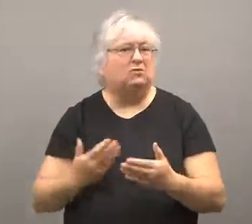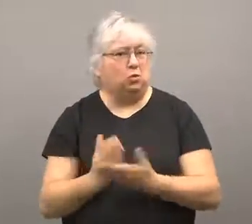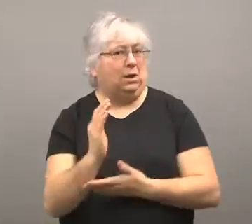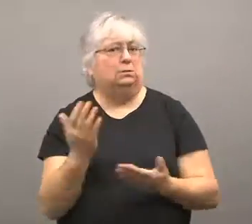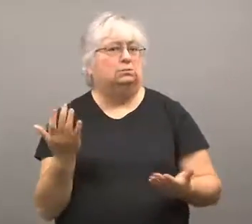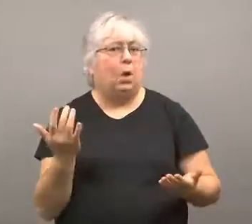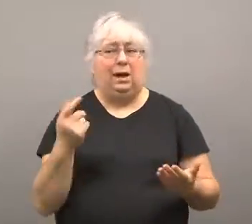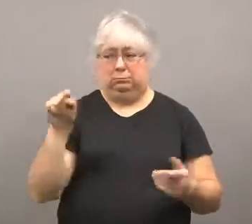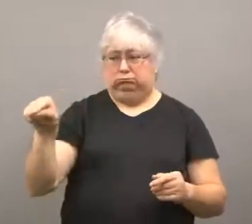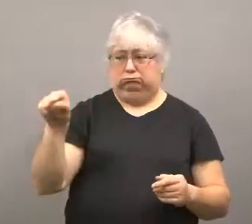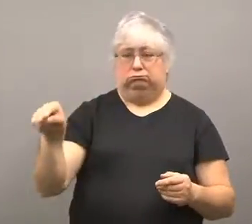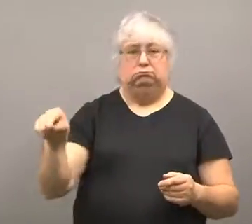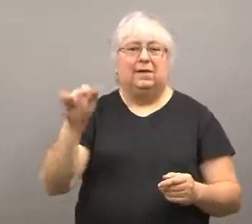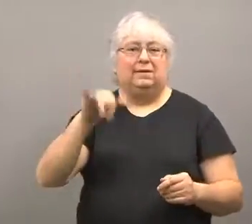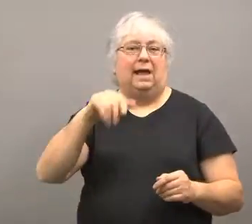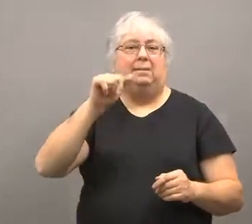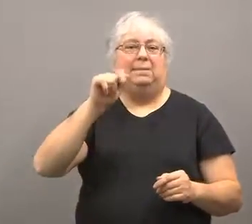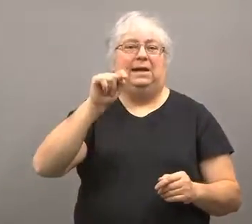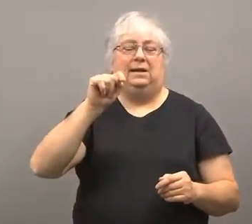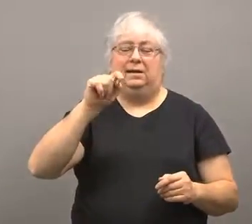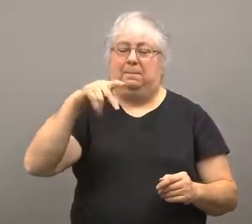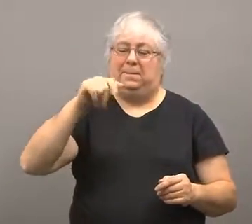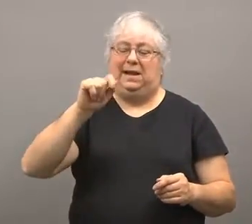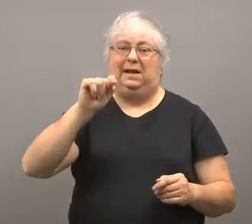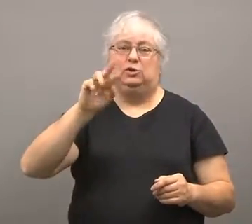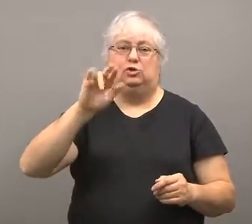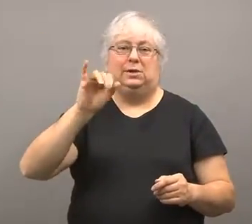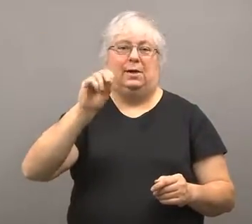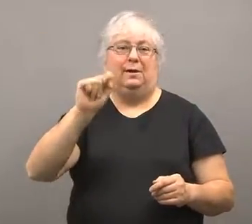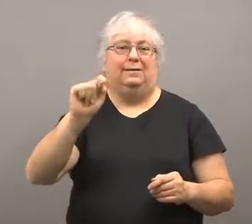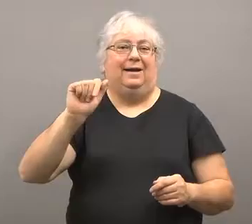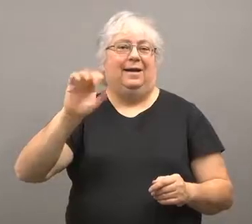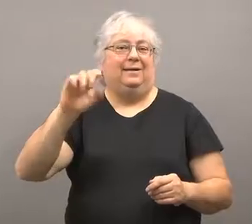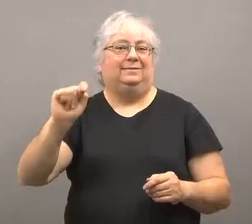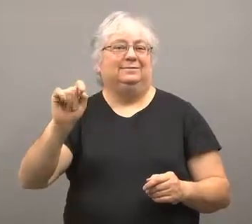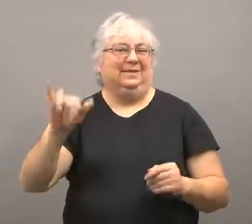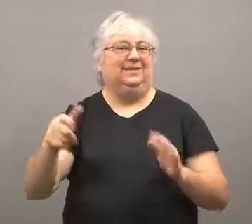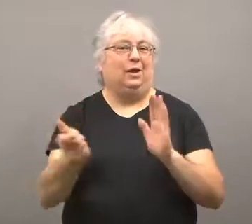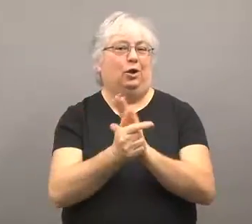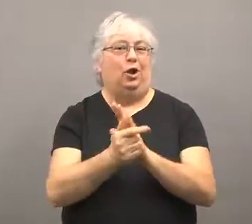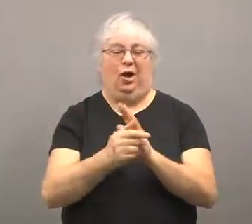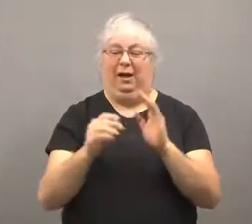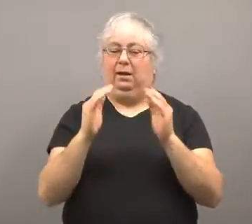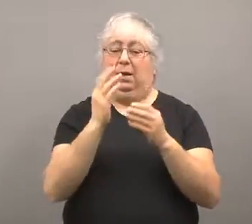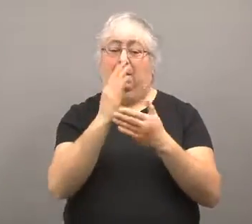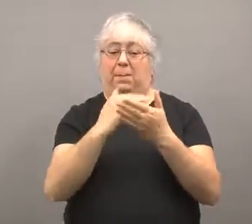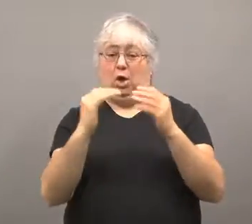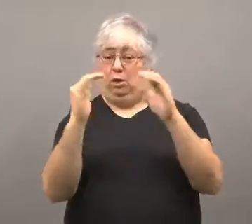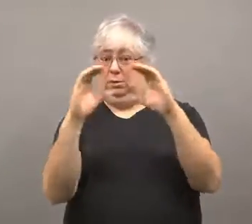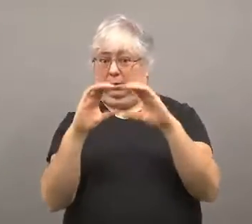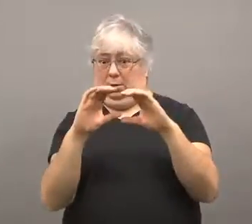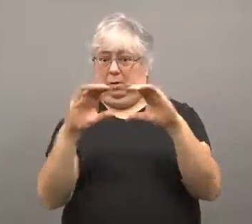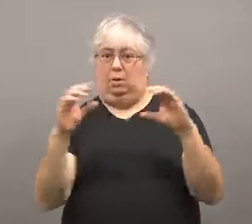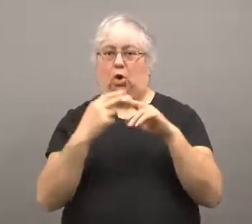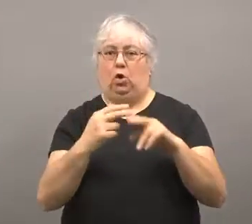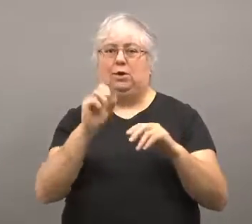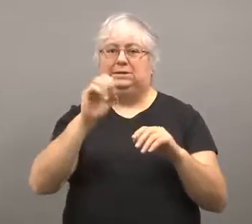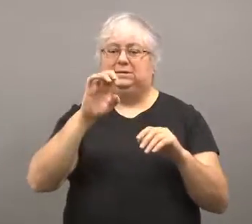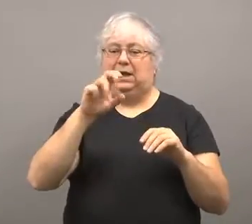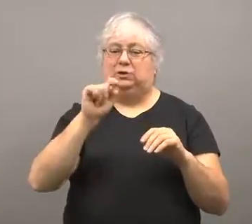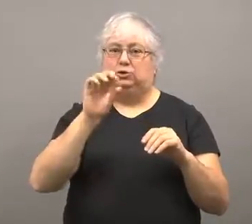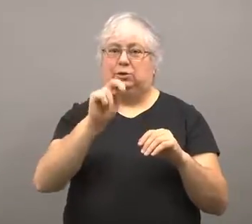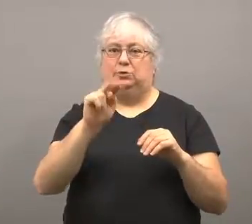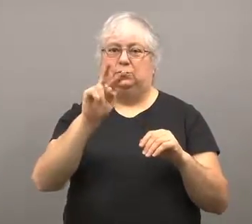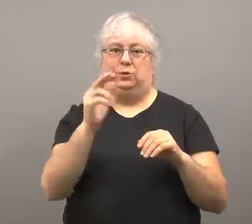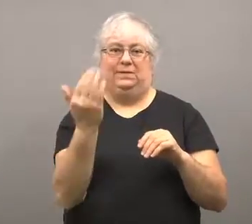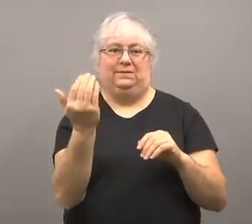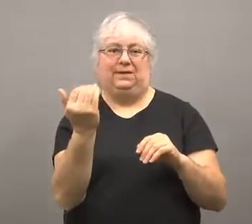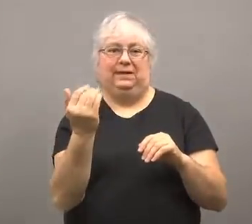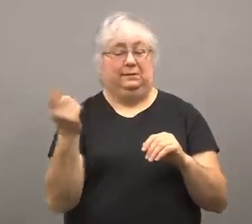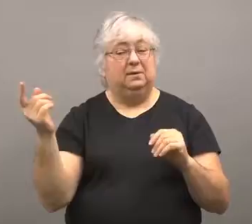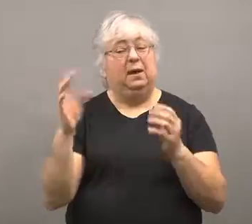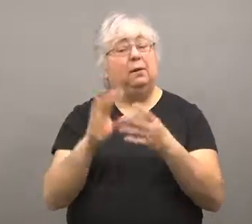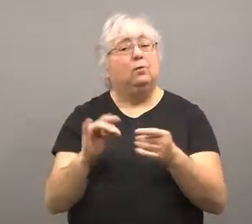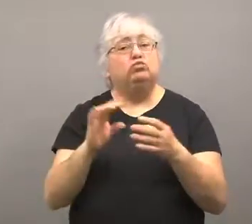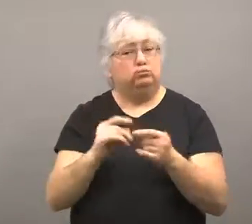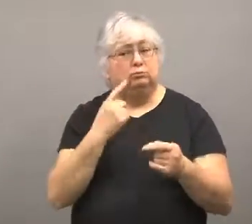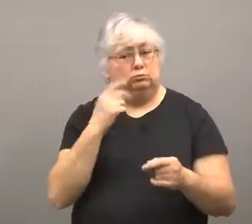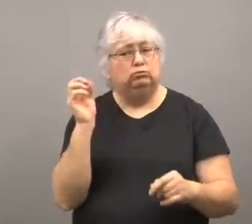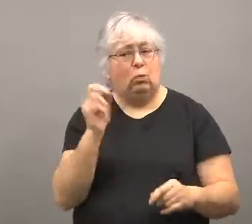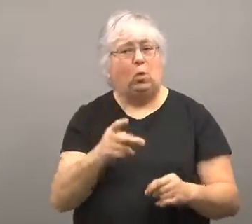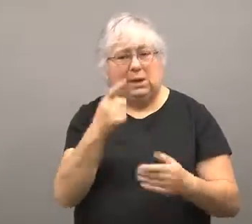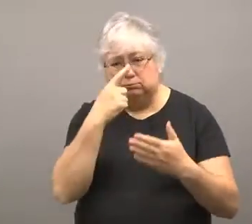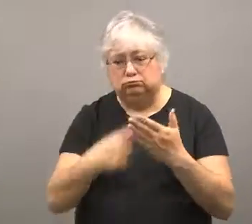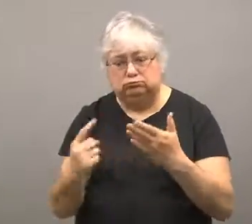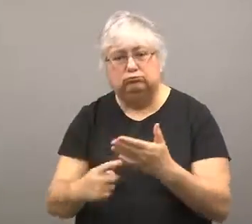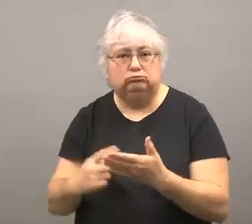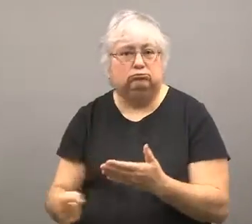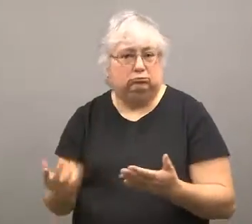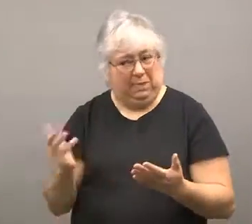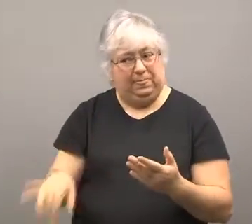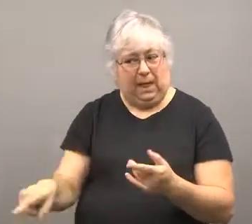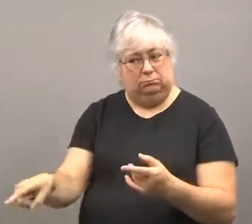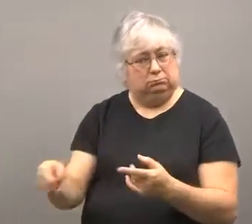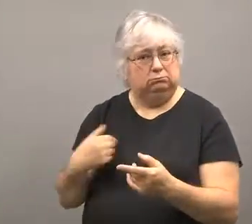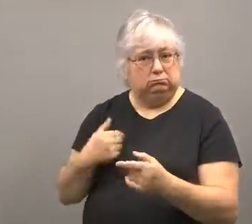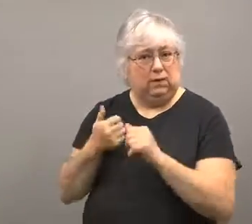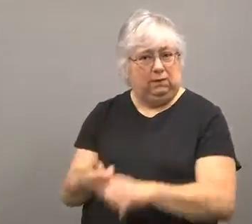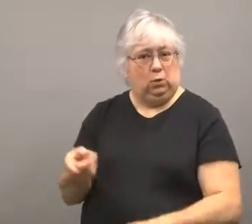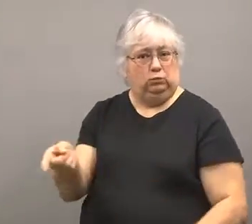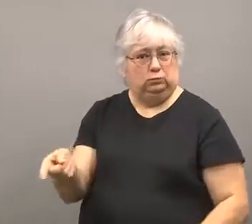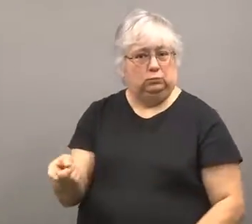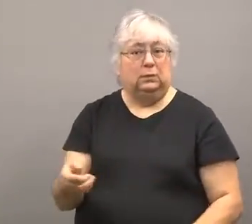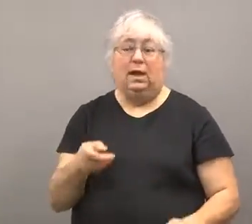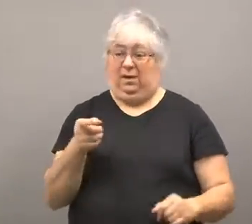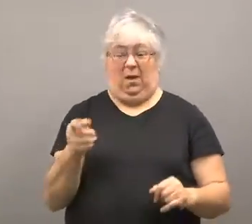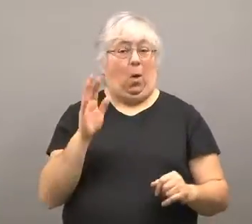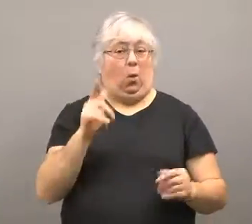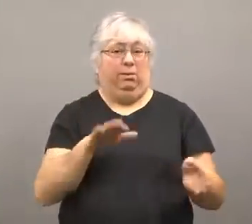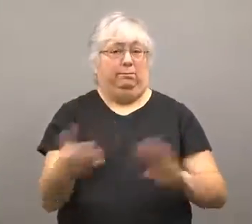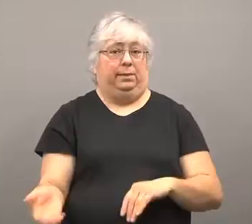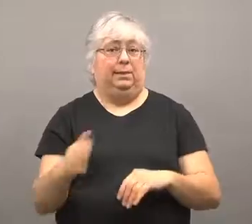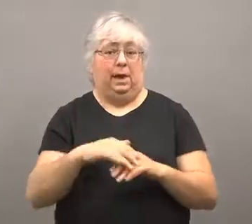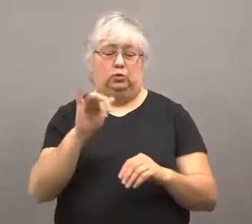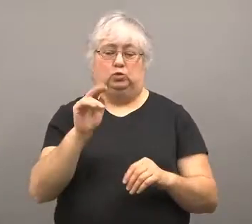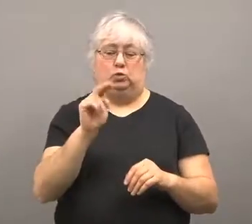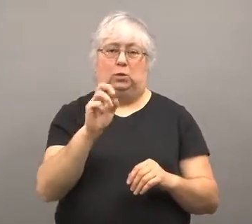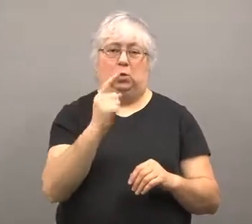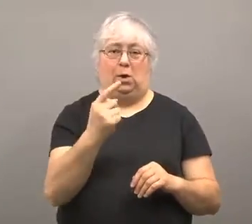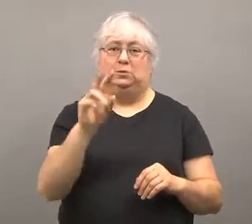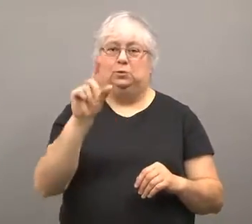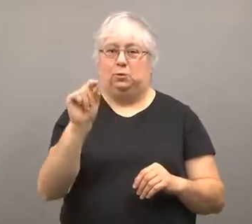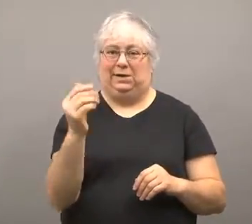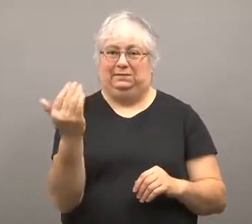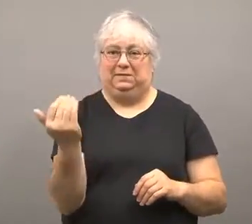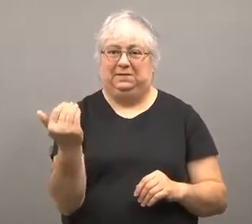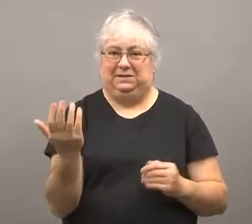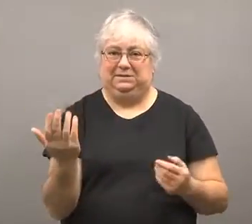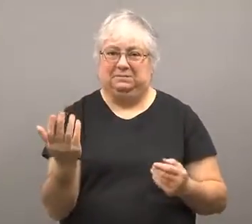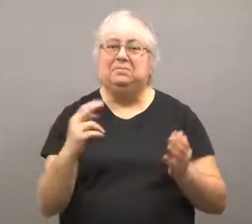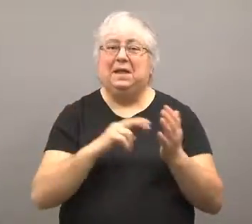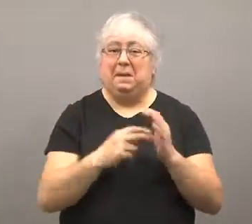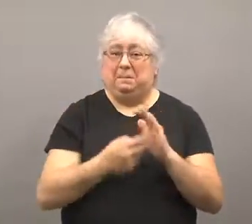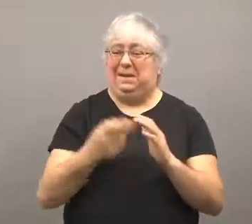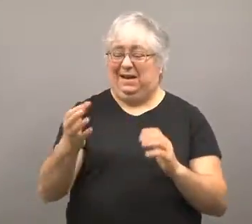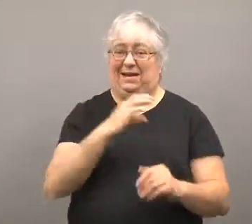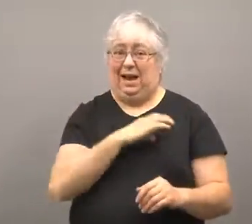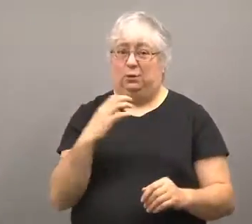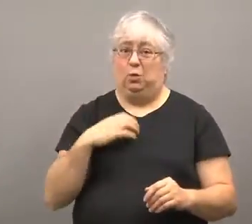based on the Patriot Act, Section 215. This section allows what they do.